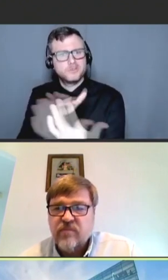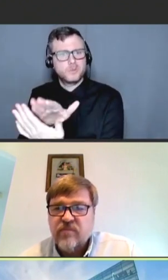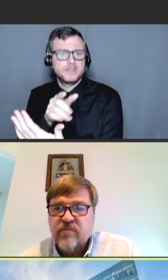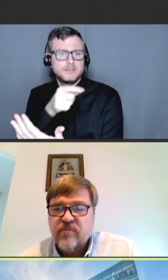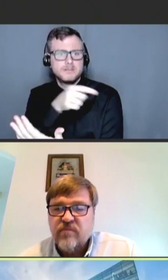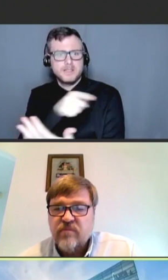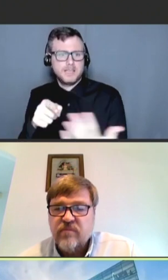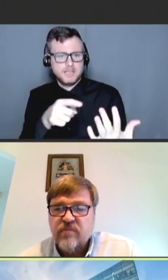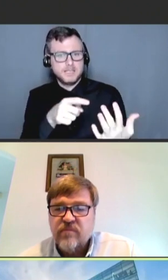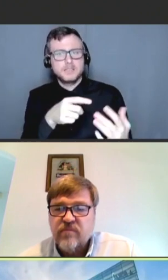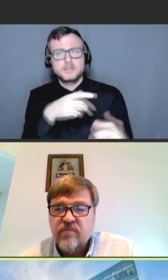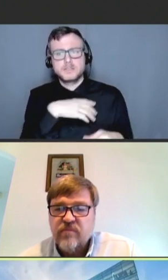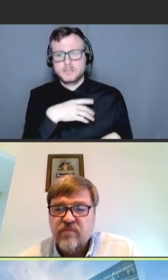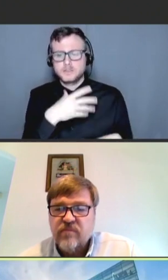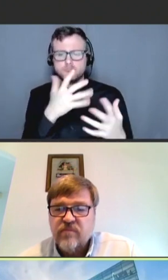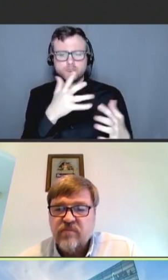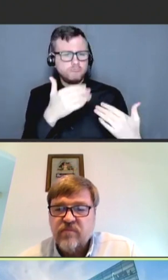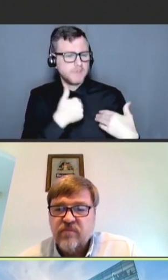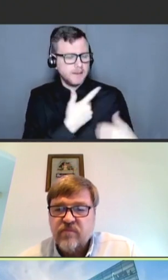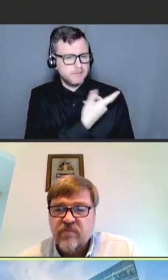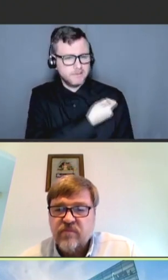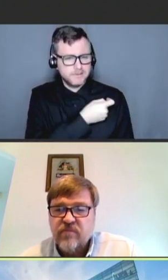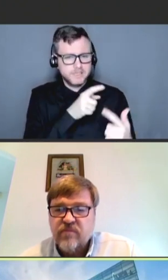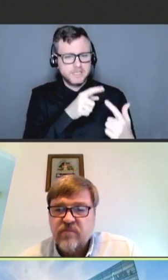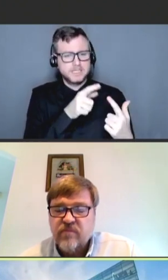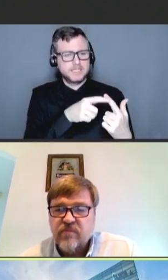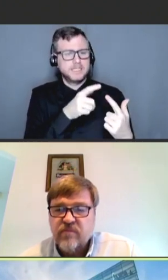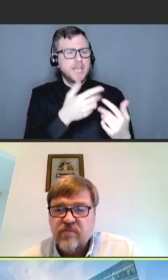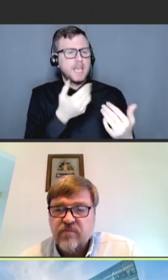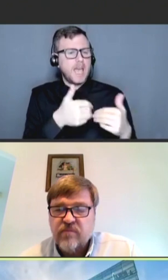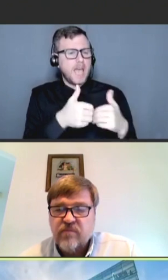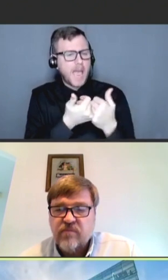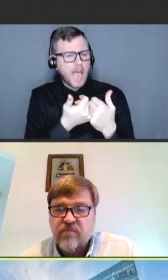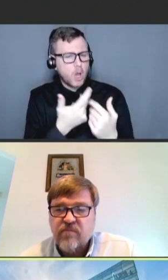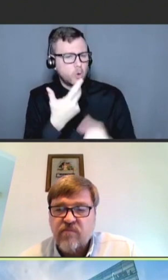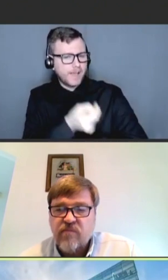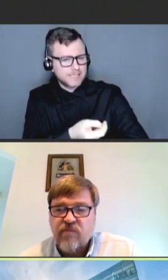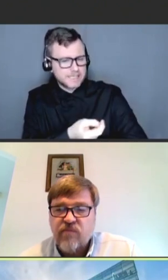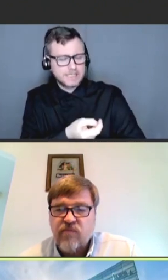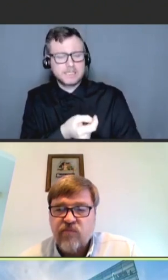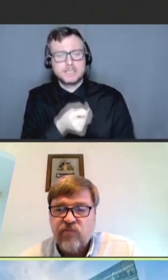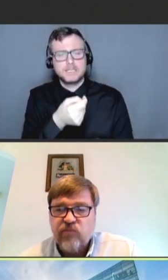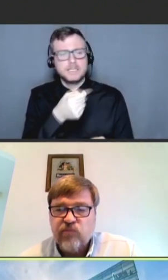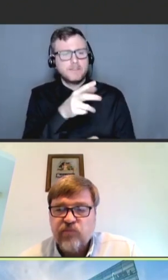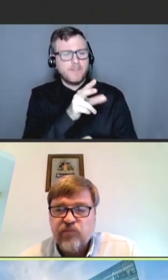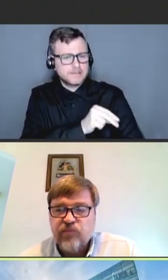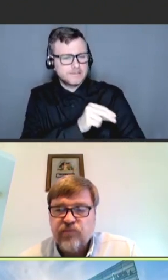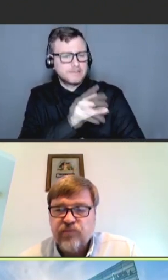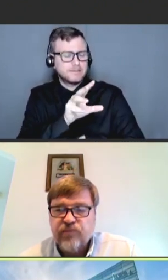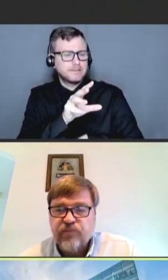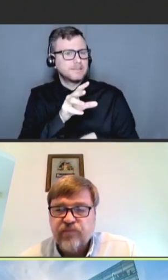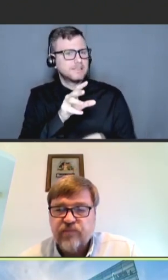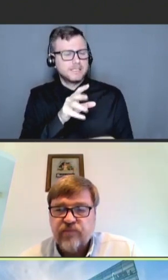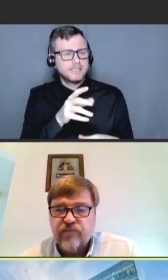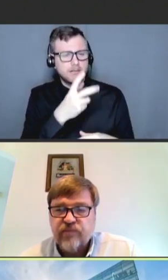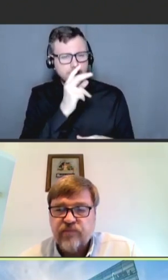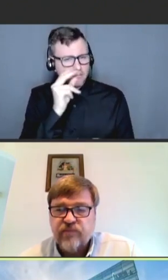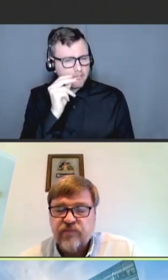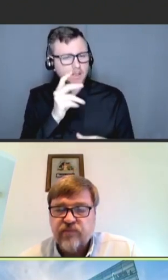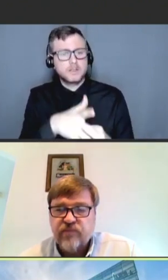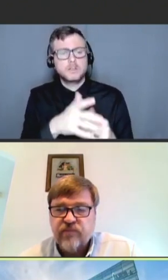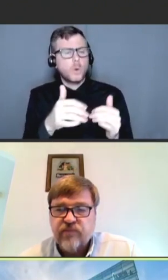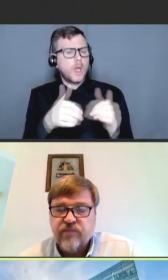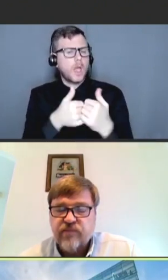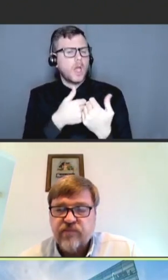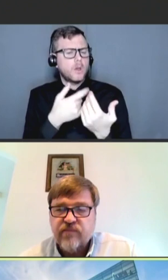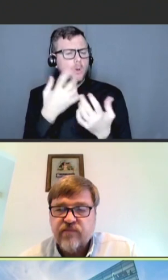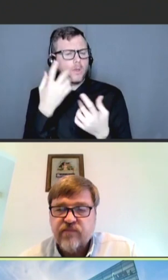existing vaccines, delivery, and the reality that it's hard to think about having a national focus